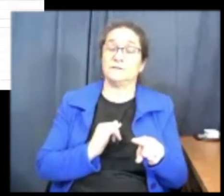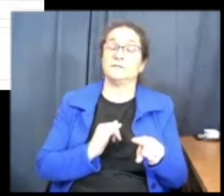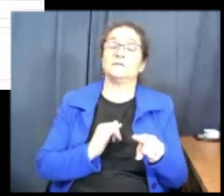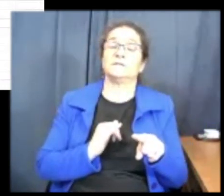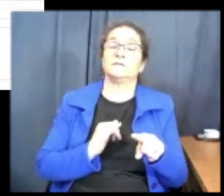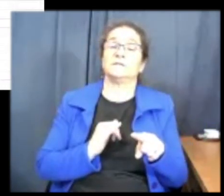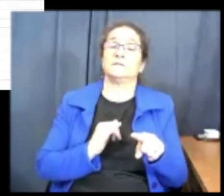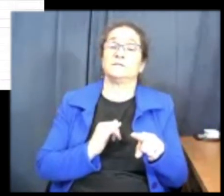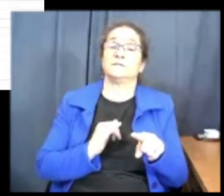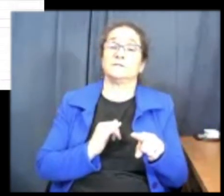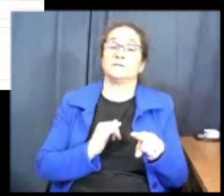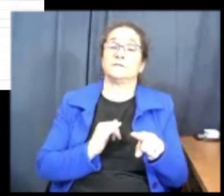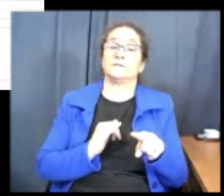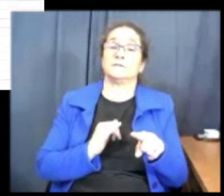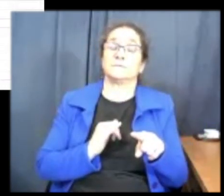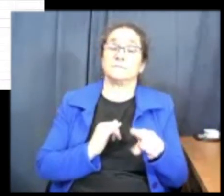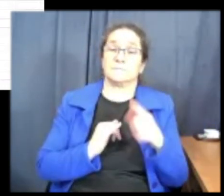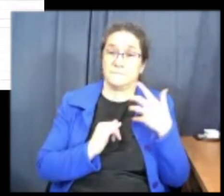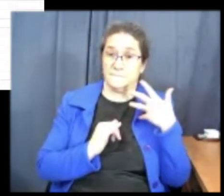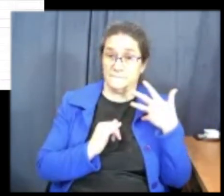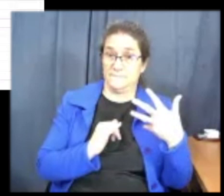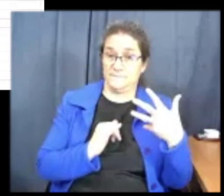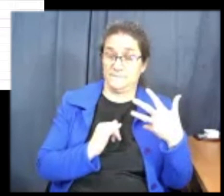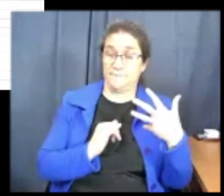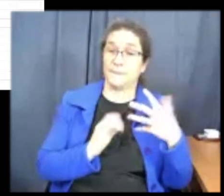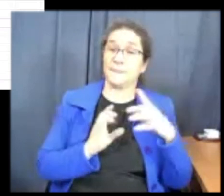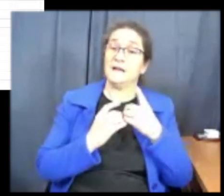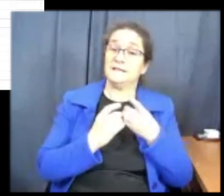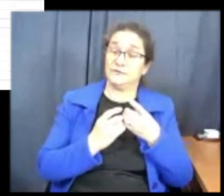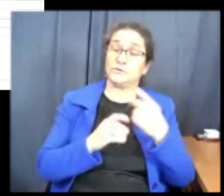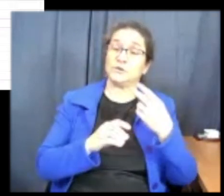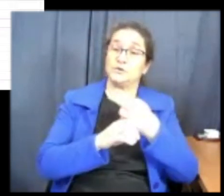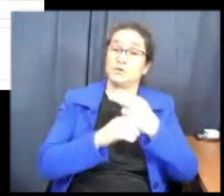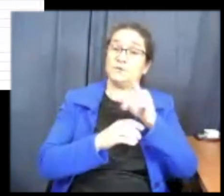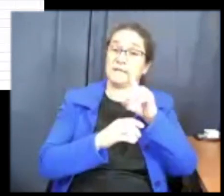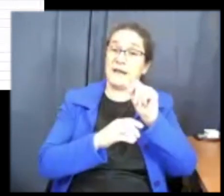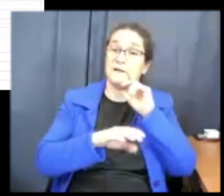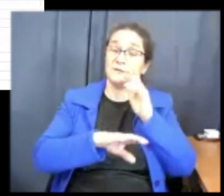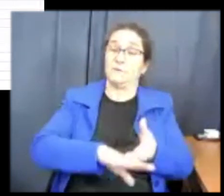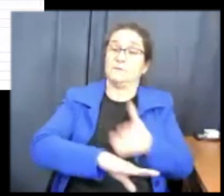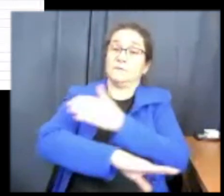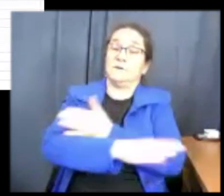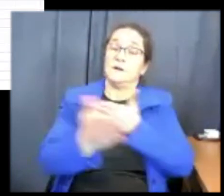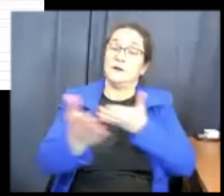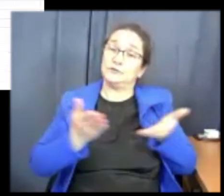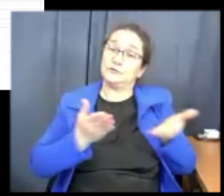5, And does the district implement data to improve service and results for students with disabilities?